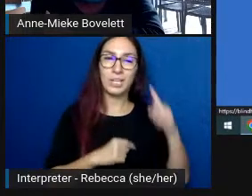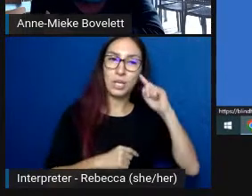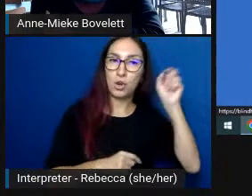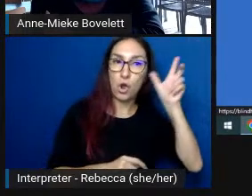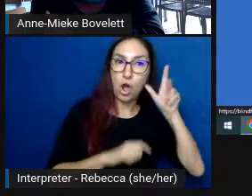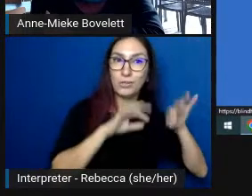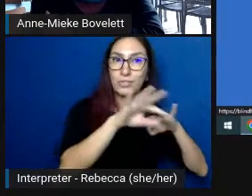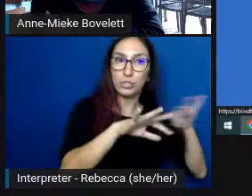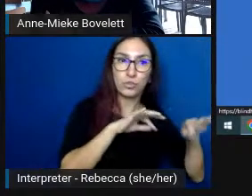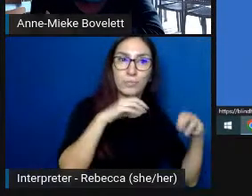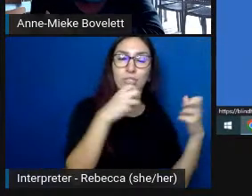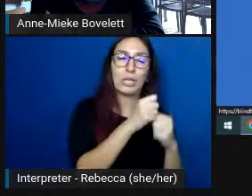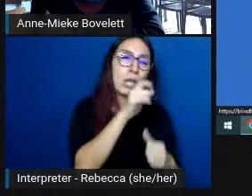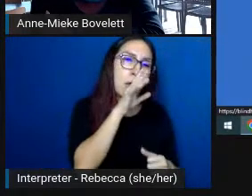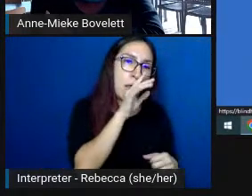And press enter.